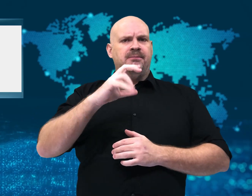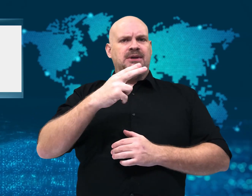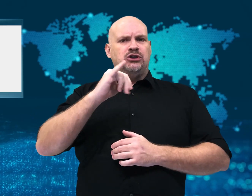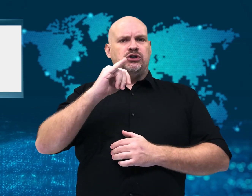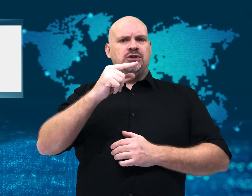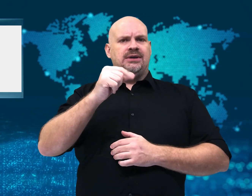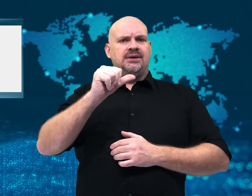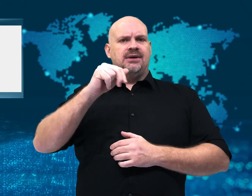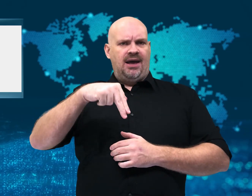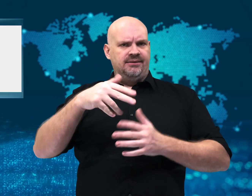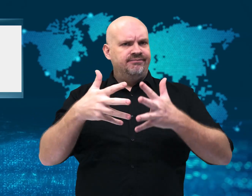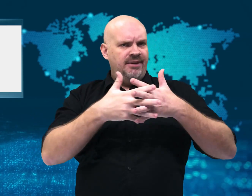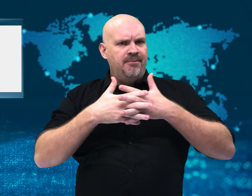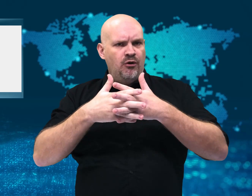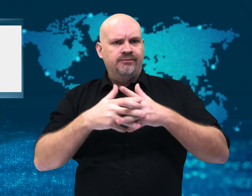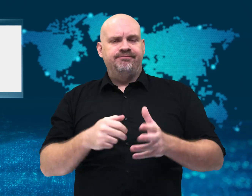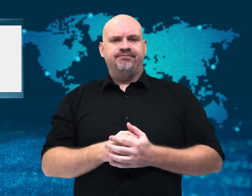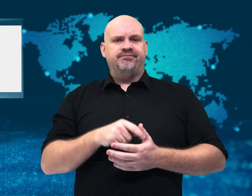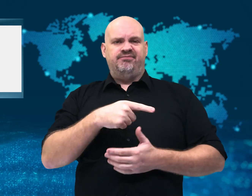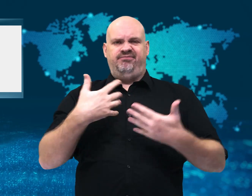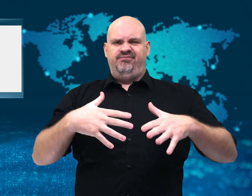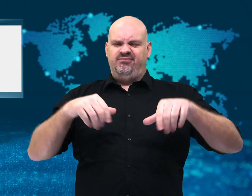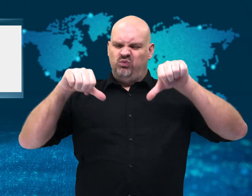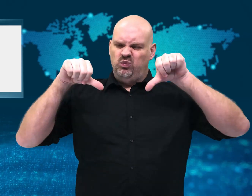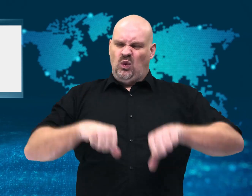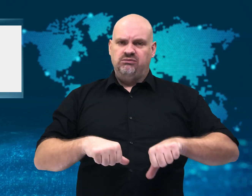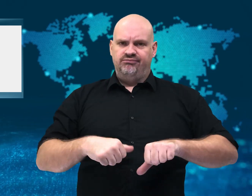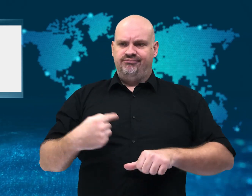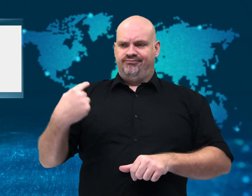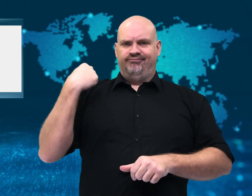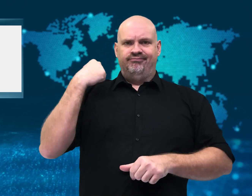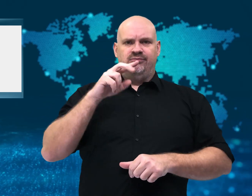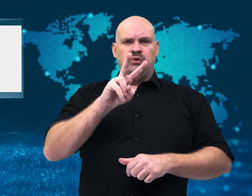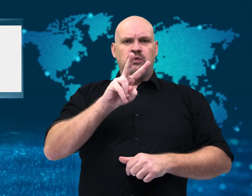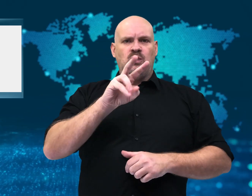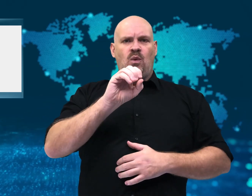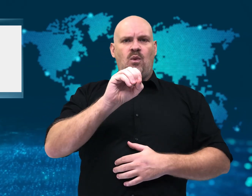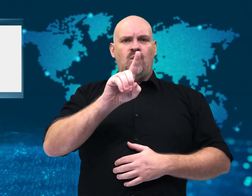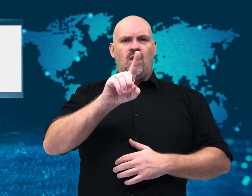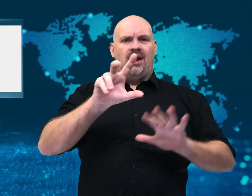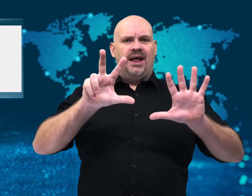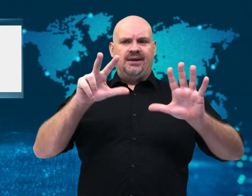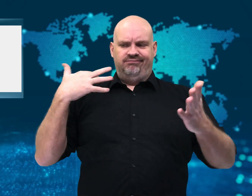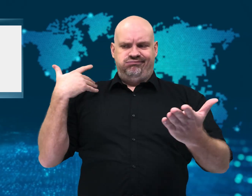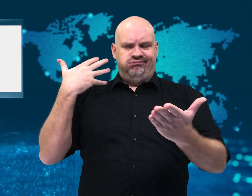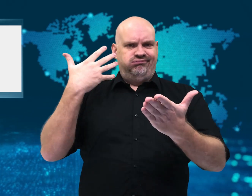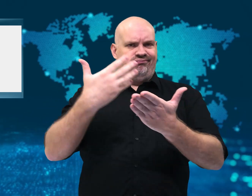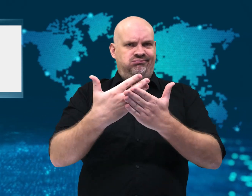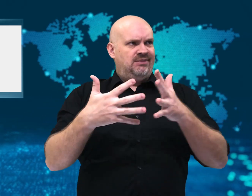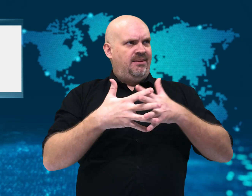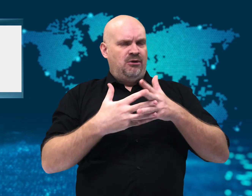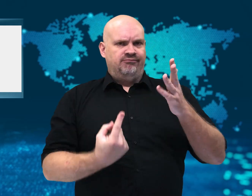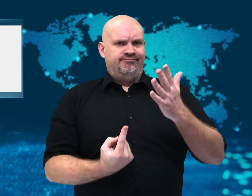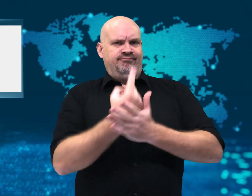This is the country’s most deadly school shooting since 2018.